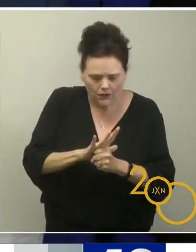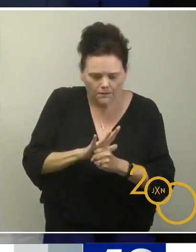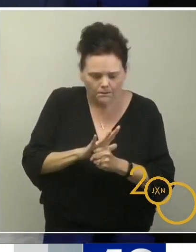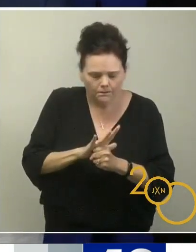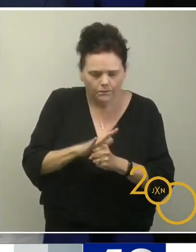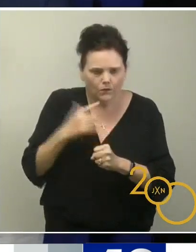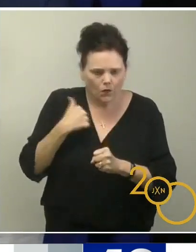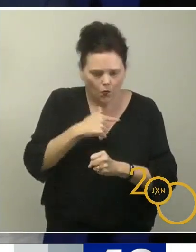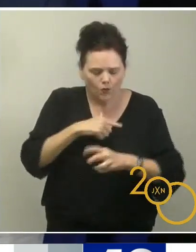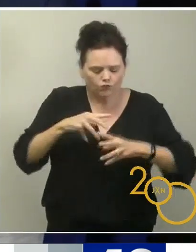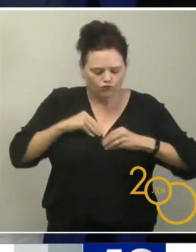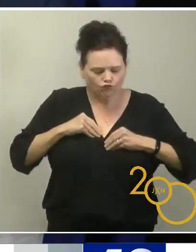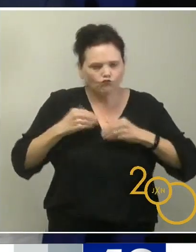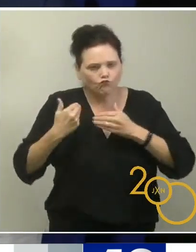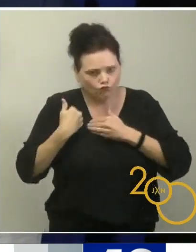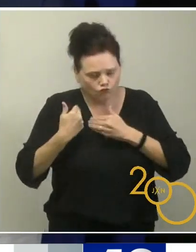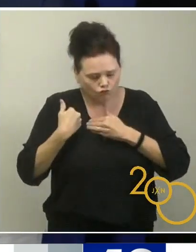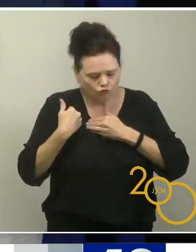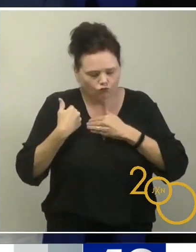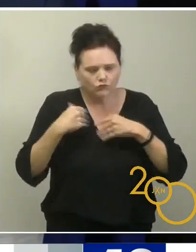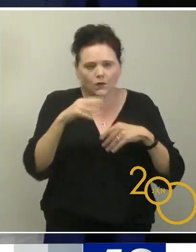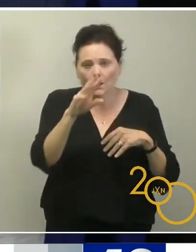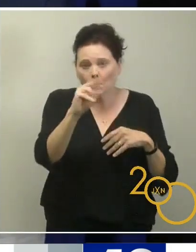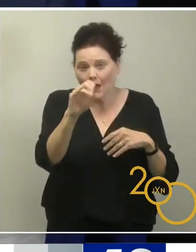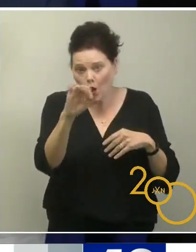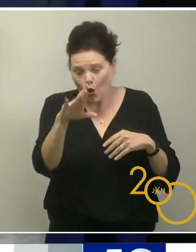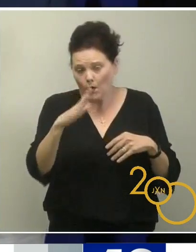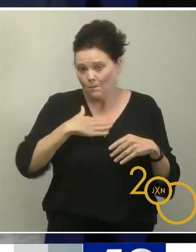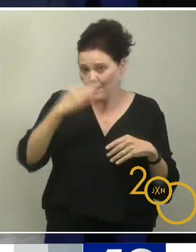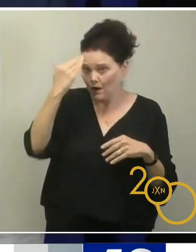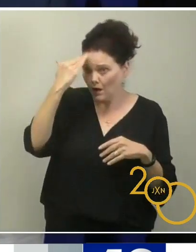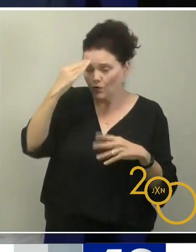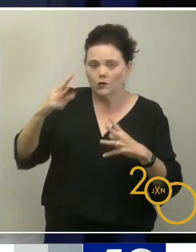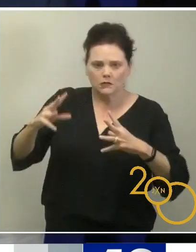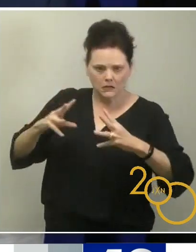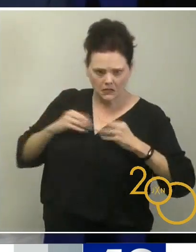YOU WILL BE PAID FOR YOUR WORK. THE STATE IS OWNING THAT